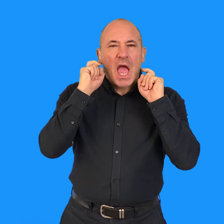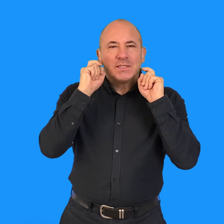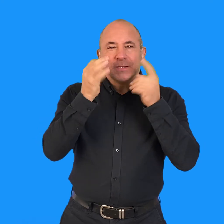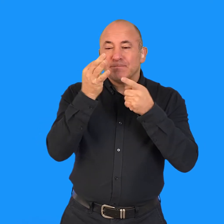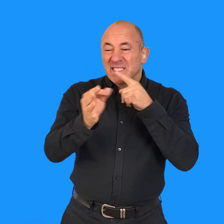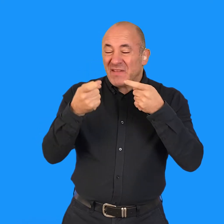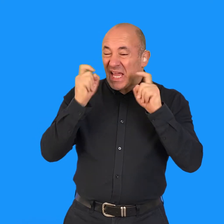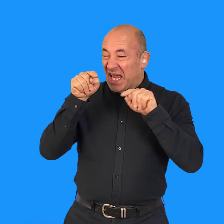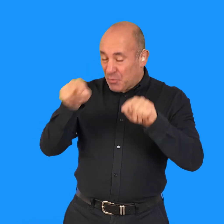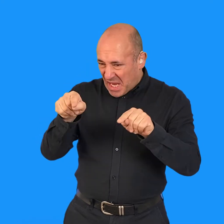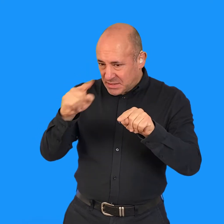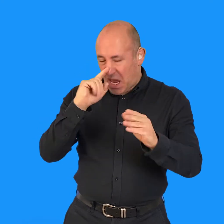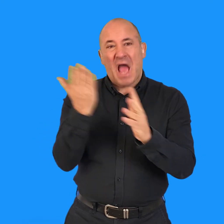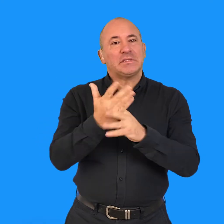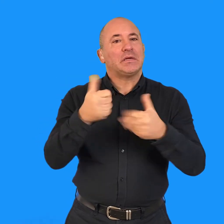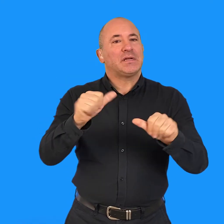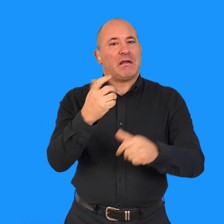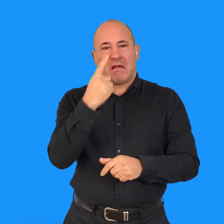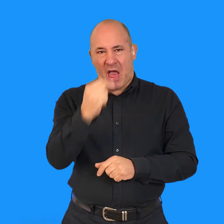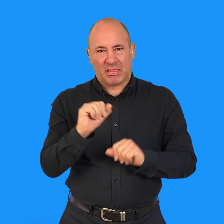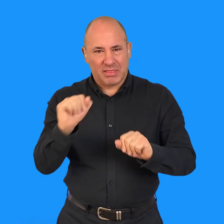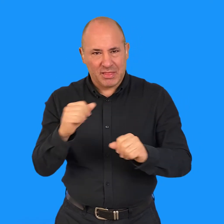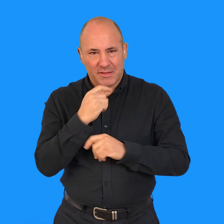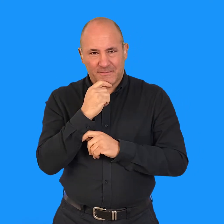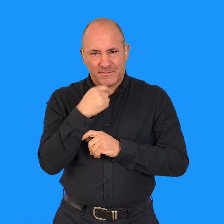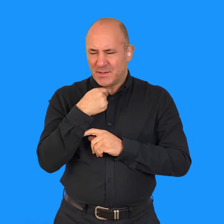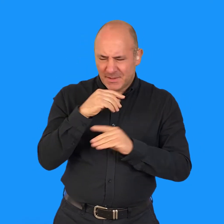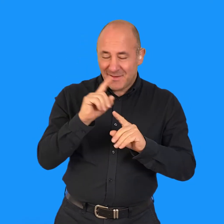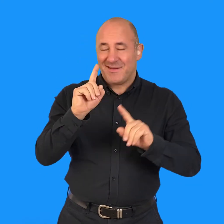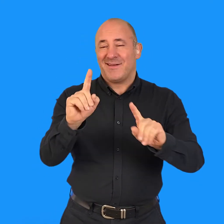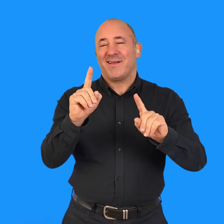such as people using particular types of hearing aids.